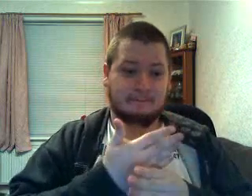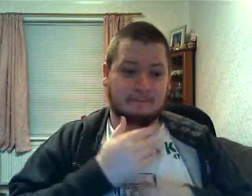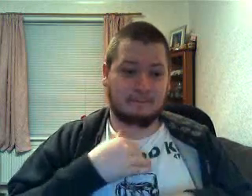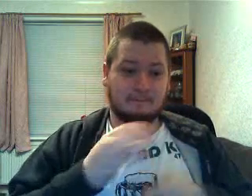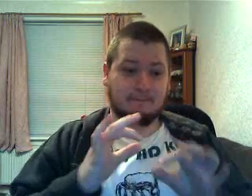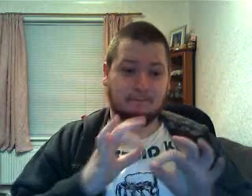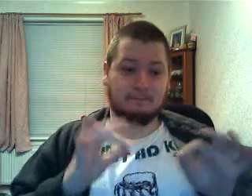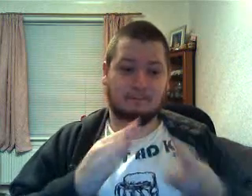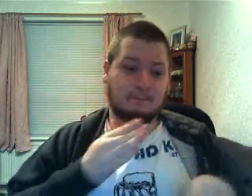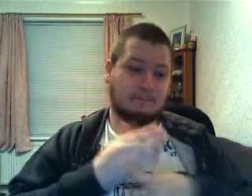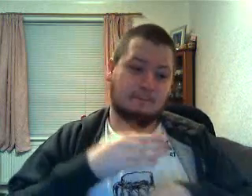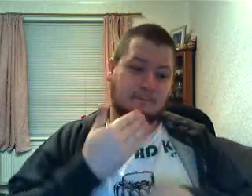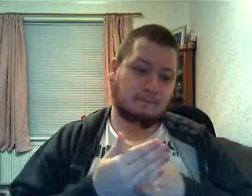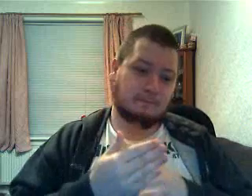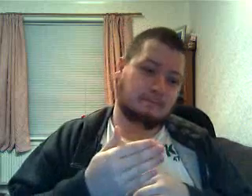because I have nothing to do